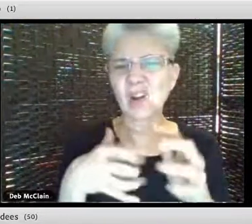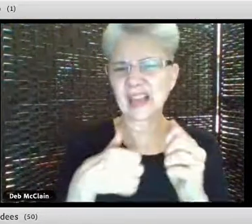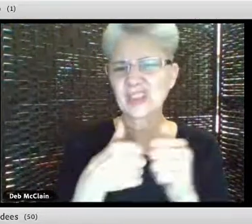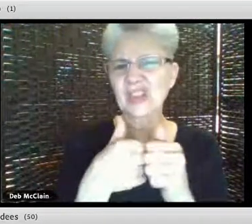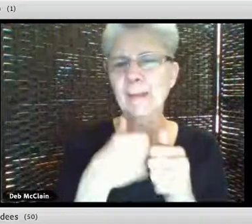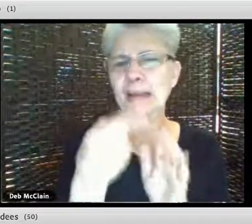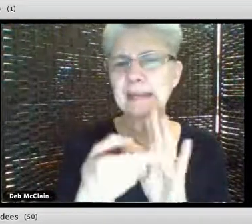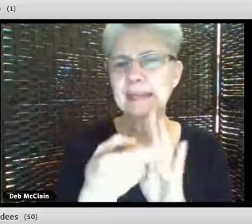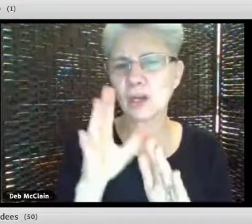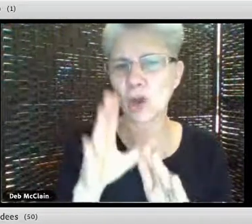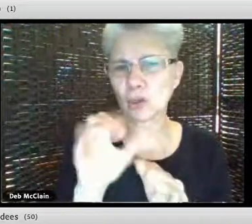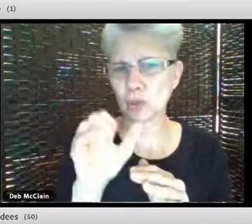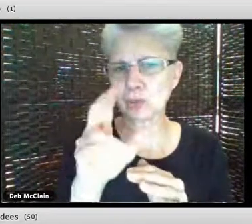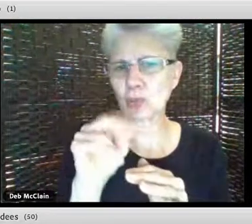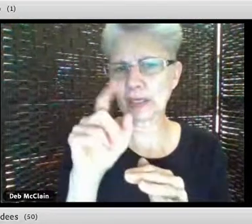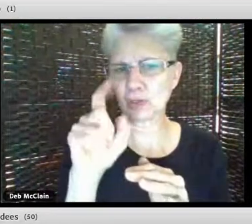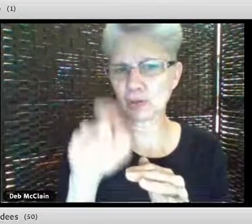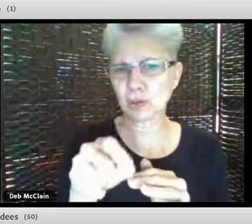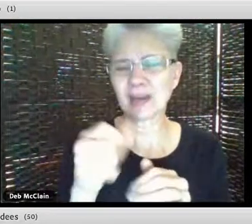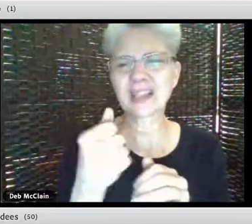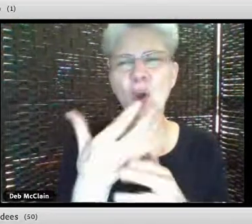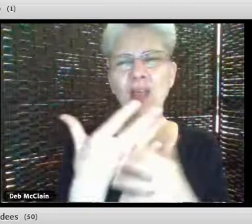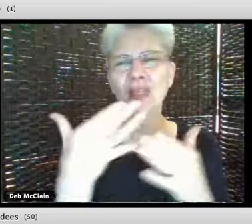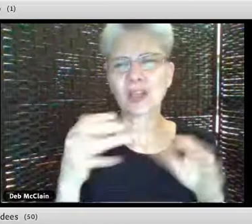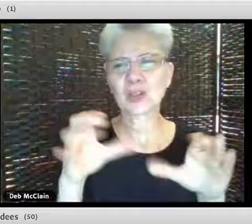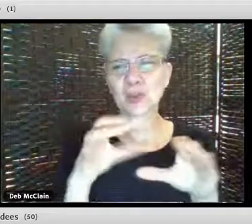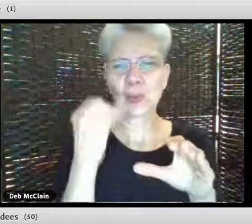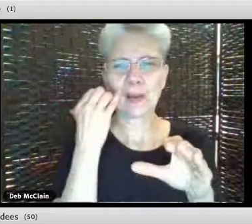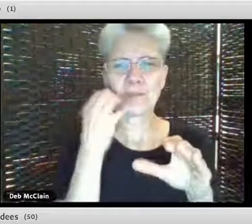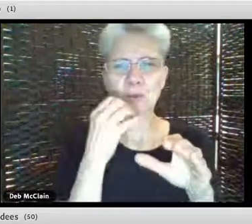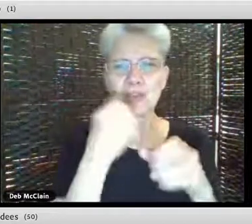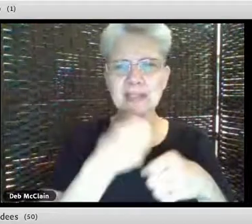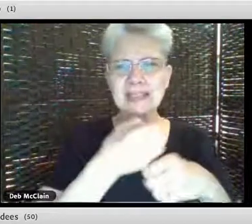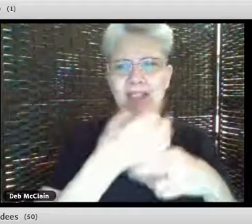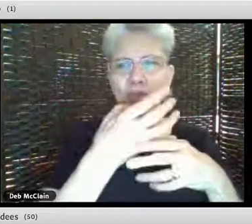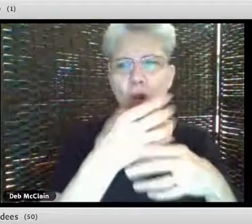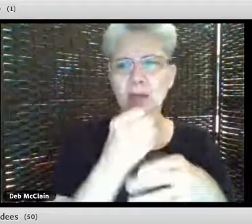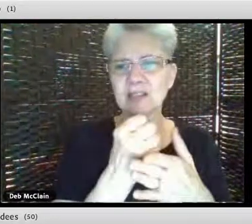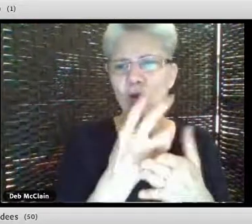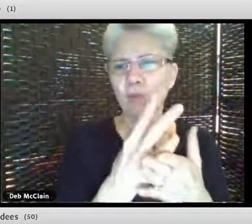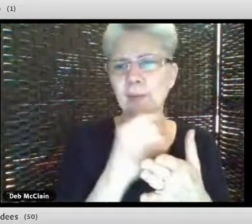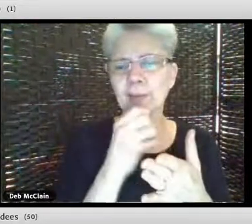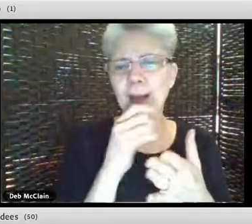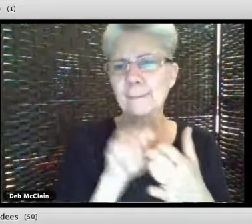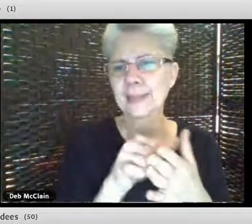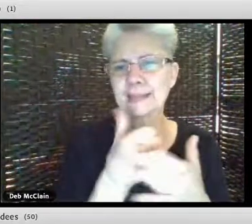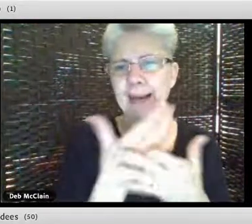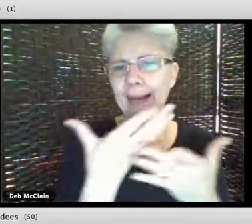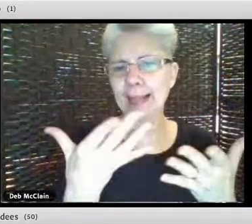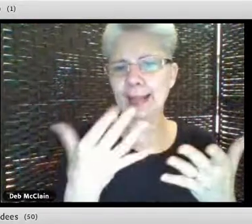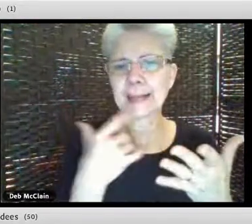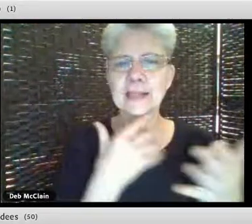so I'm going to click yes. Should catch up in just a second on your screen. This is all the stuff you would do if you're just installing software,